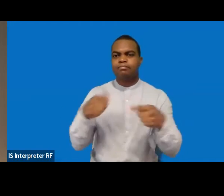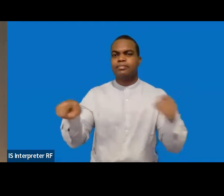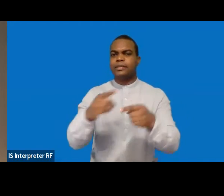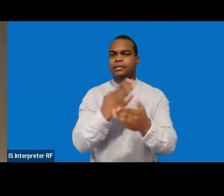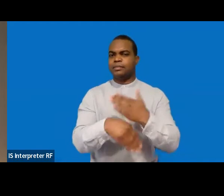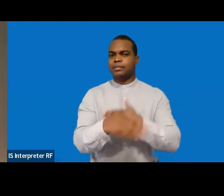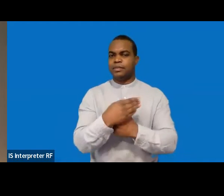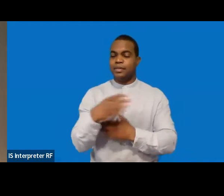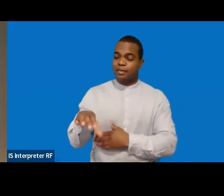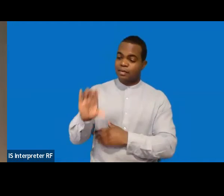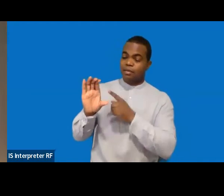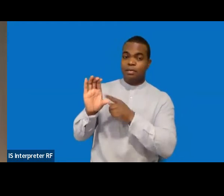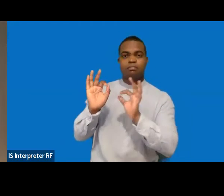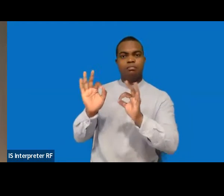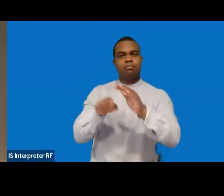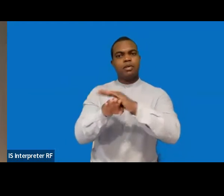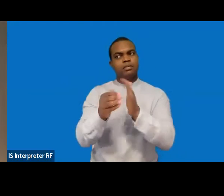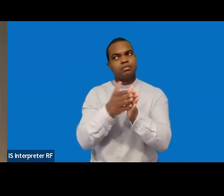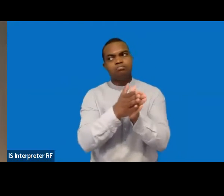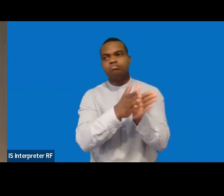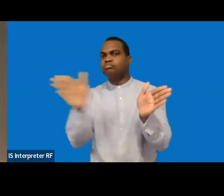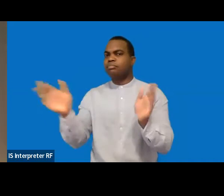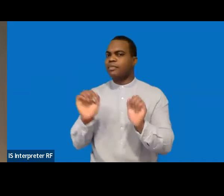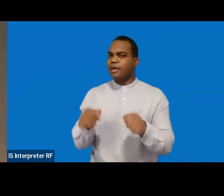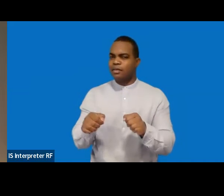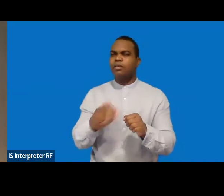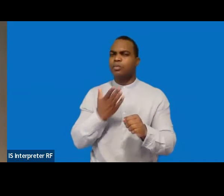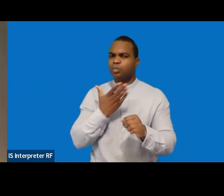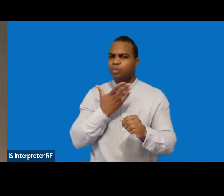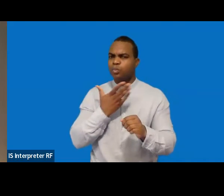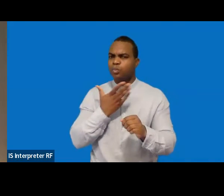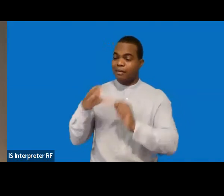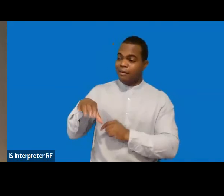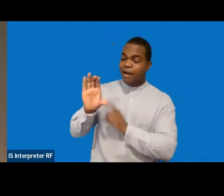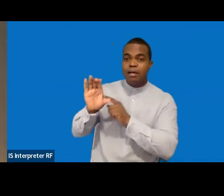It is called "from proposal to reality" because, unlike some people,